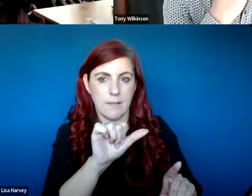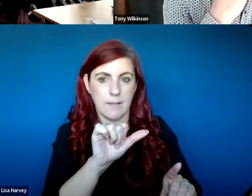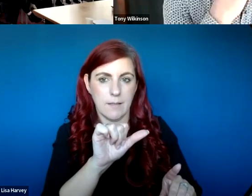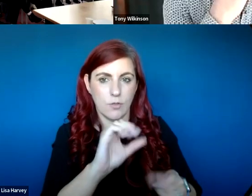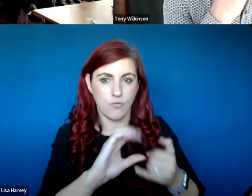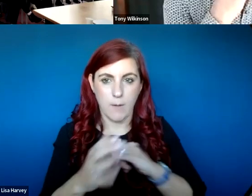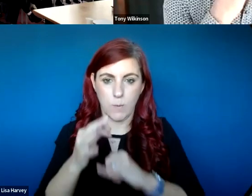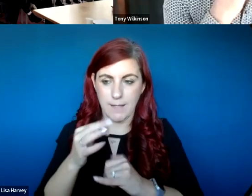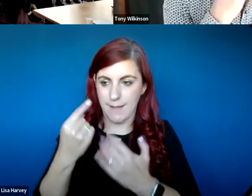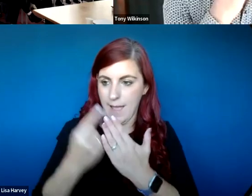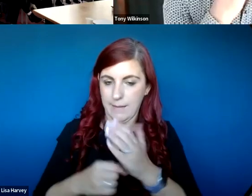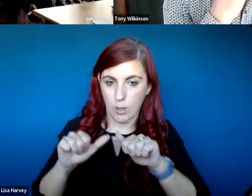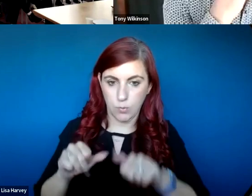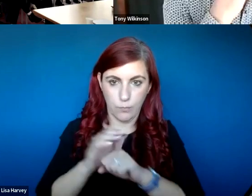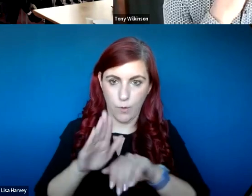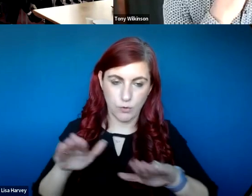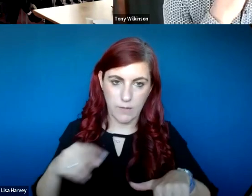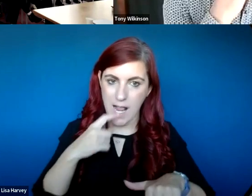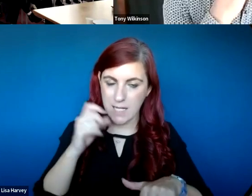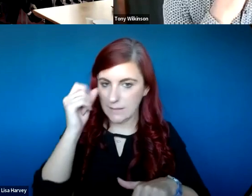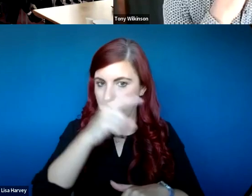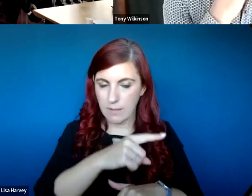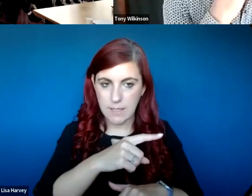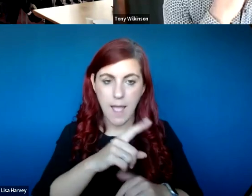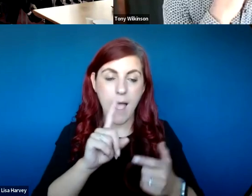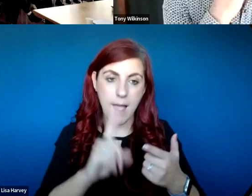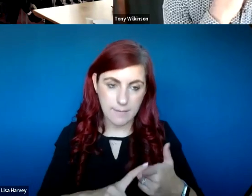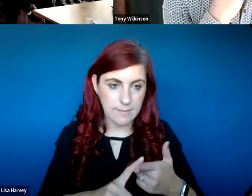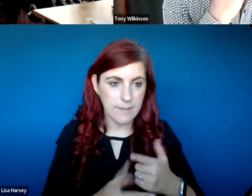So that was part of it, and I suppose if we were targeting children I think we